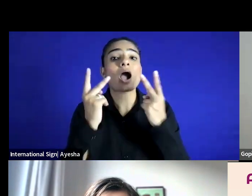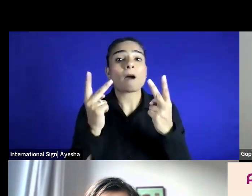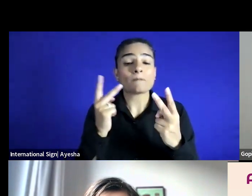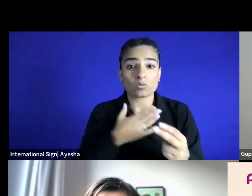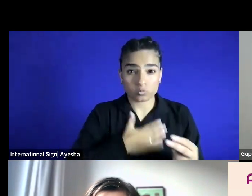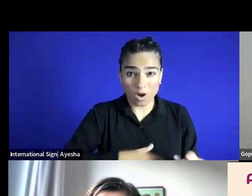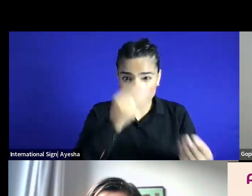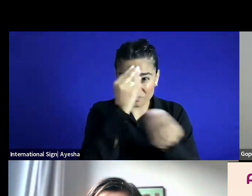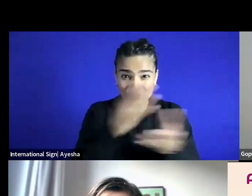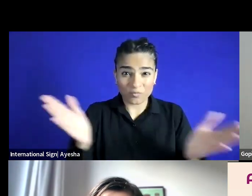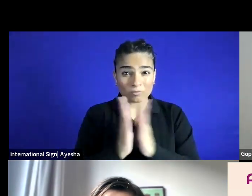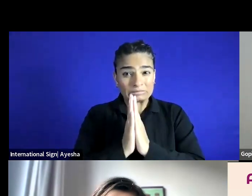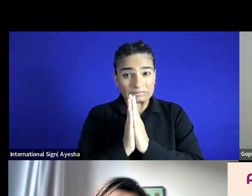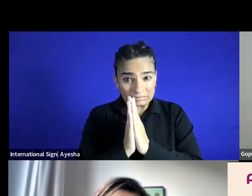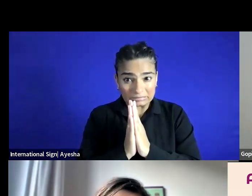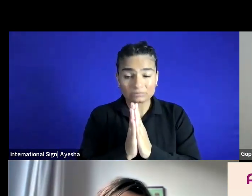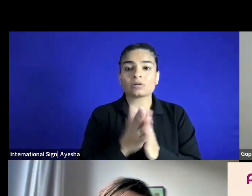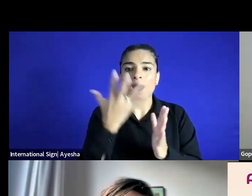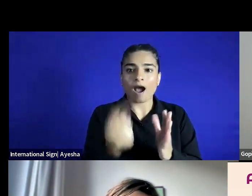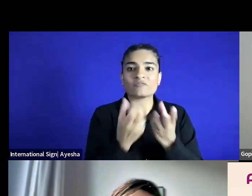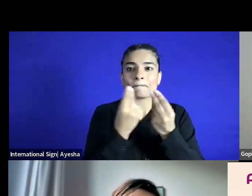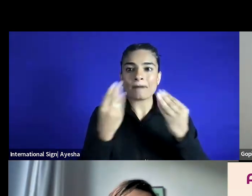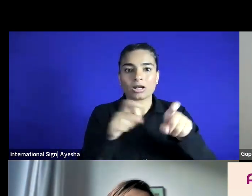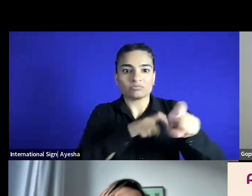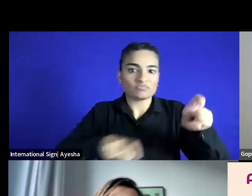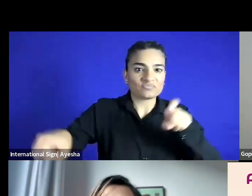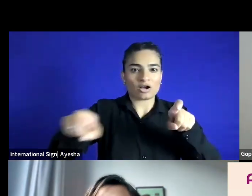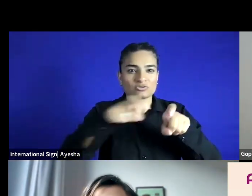And many of you, in fact, all of you would have received an email about,